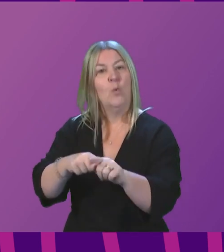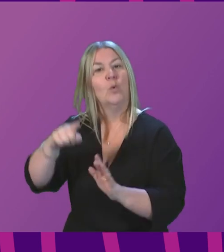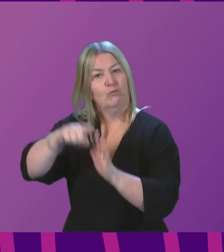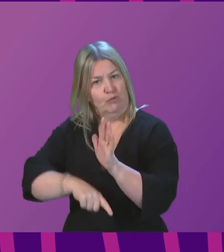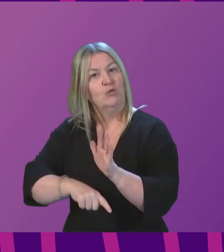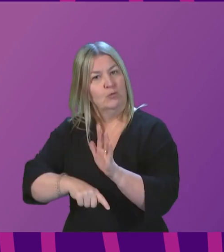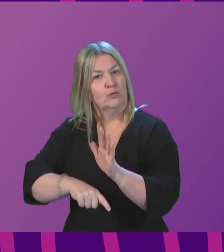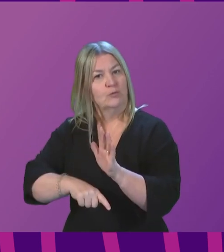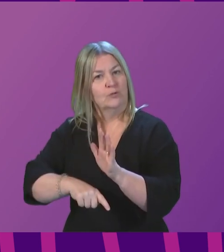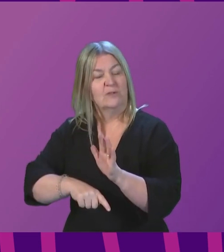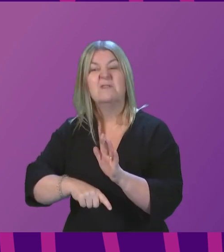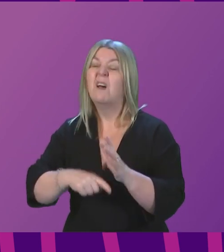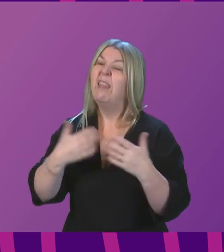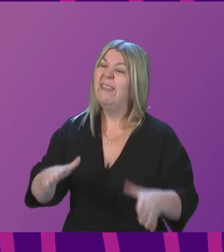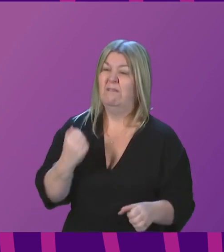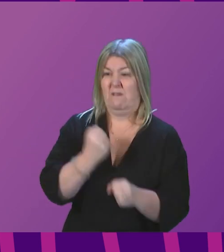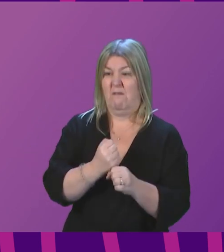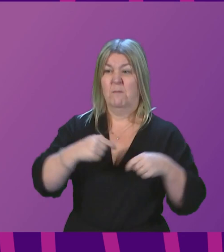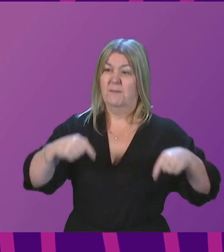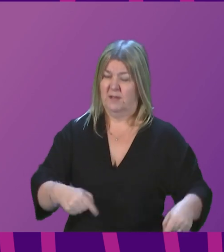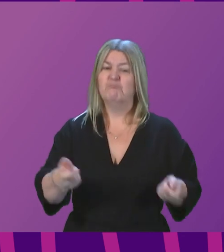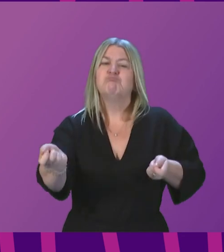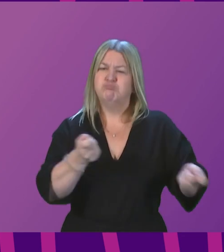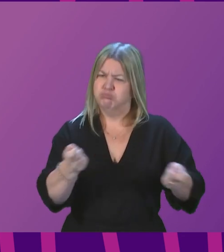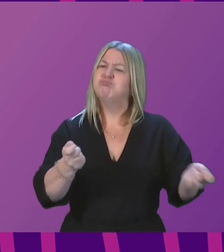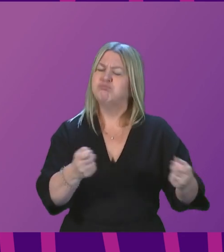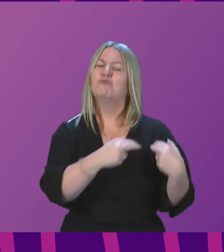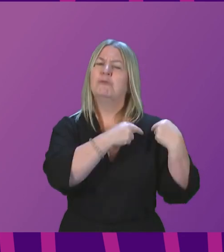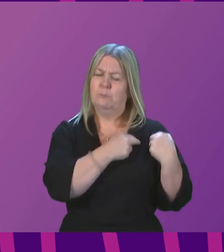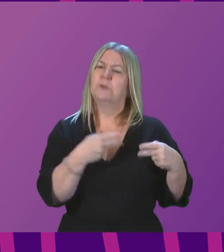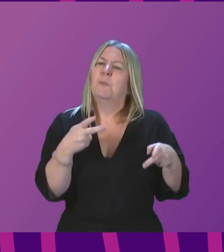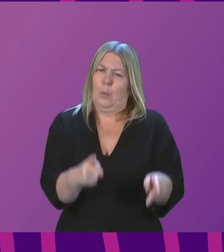this Government to get on with steering this country responsibly and in a mature, grown-up